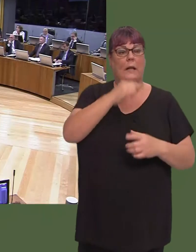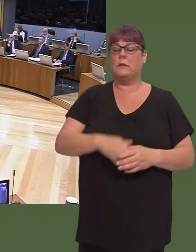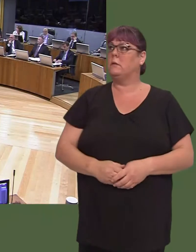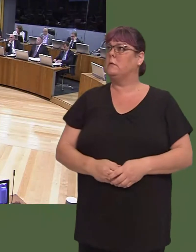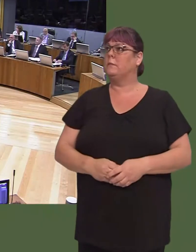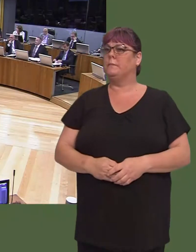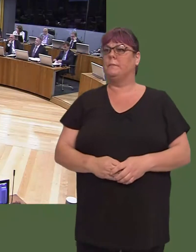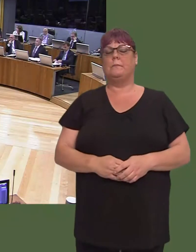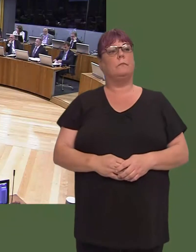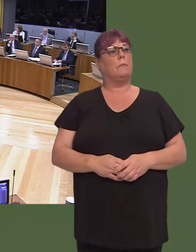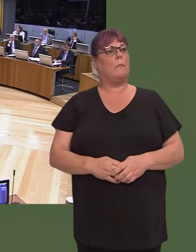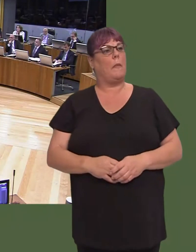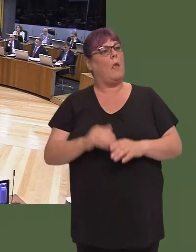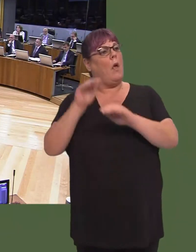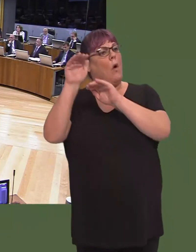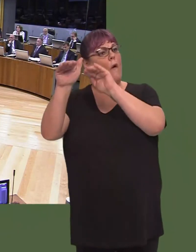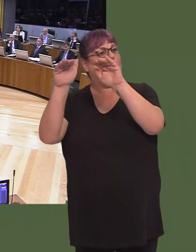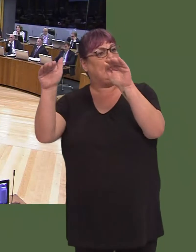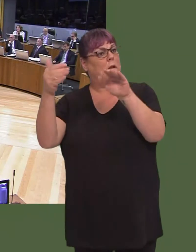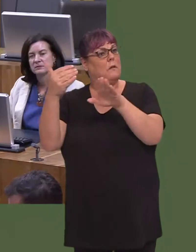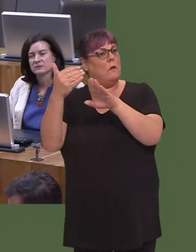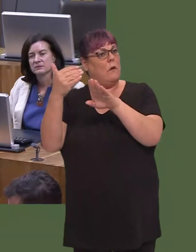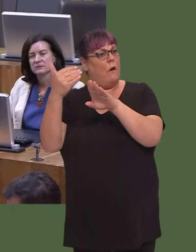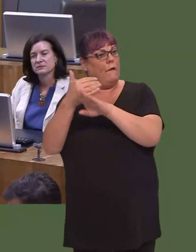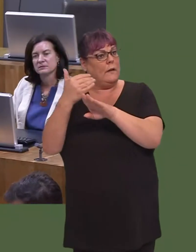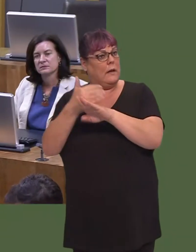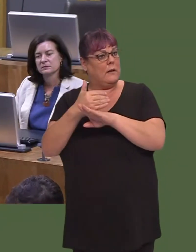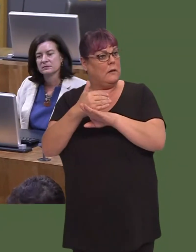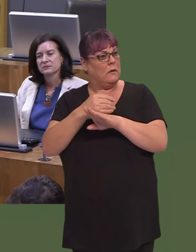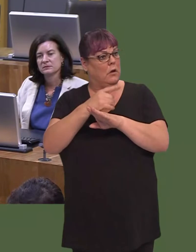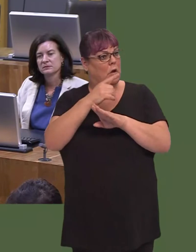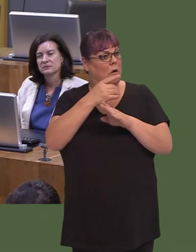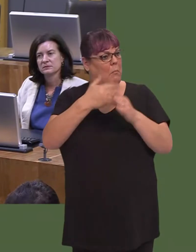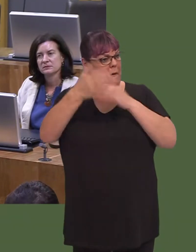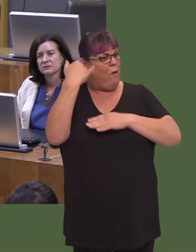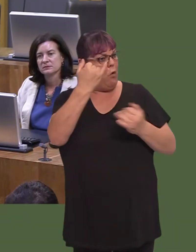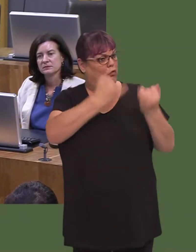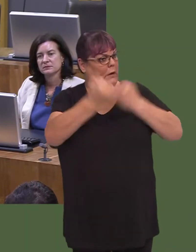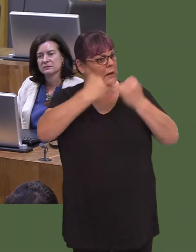estates. In Cwm Calon in Ystrad Mynach in my constituency, Meadfleet, the estate management